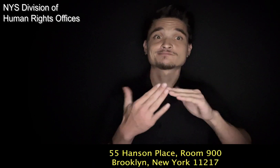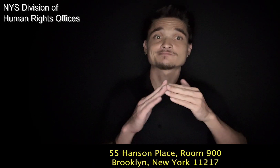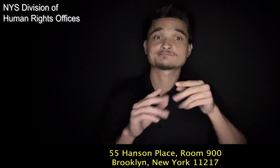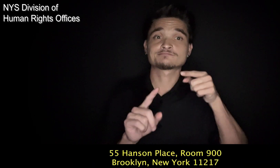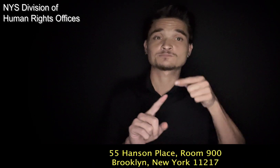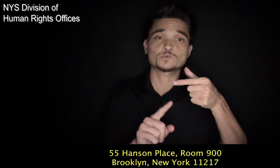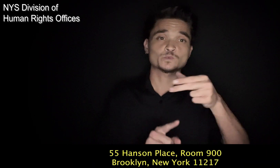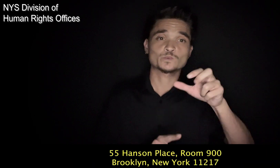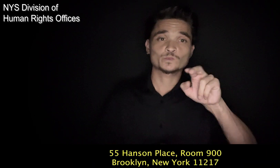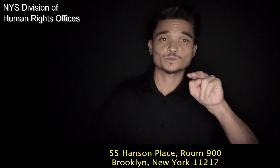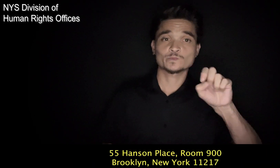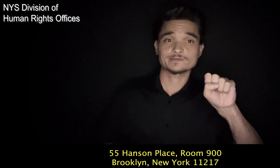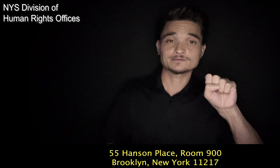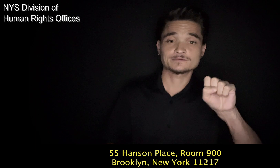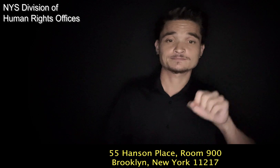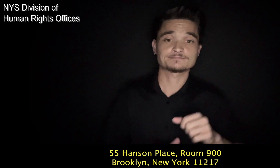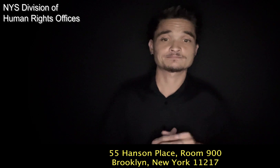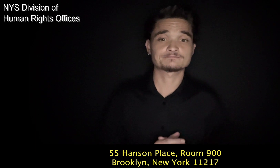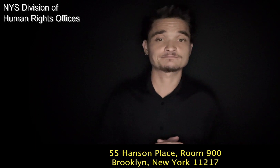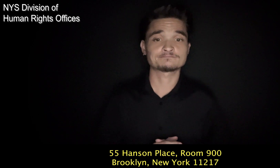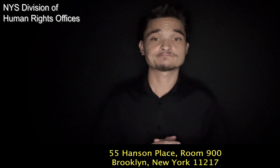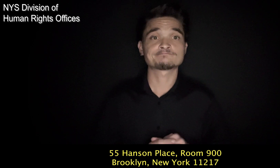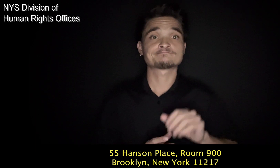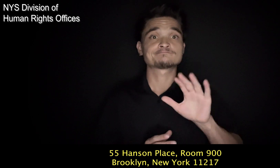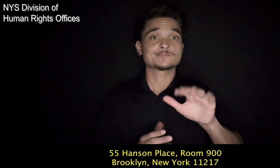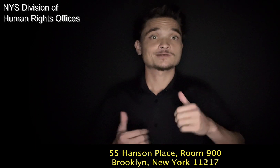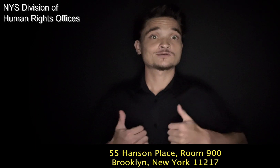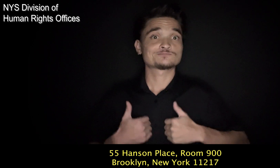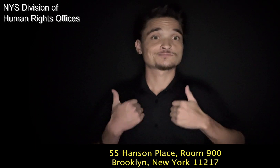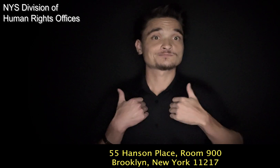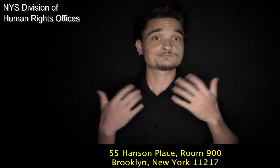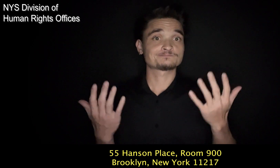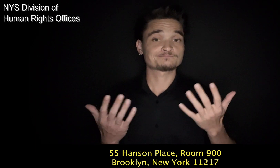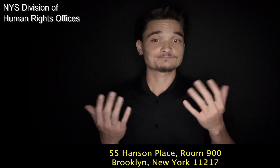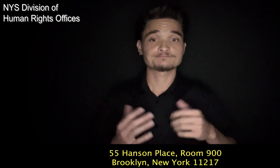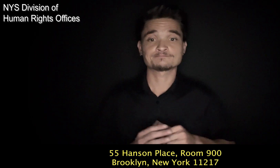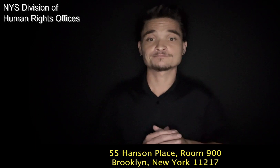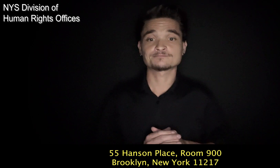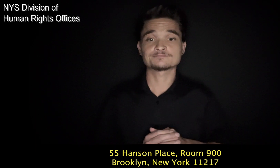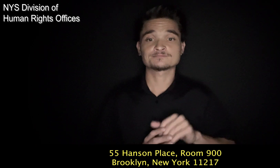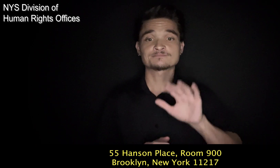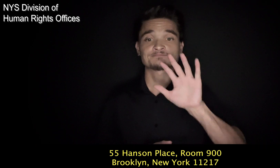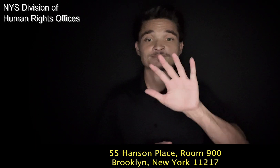55 Hanson Place, Room 900 Brooklyn, New York 11217